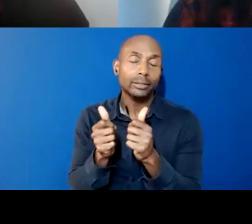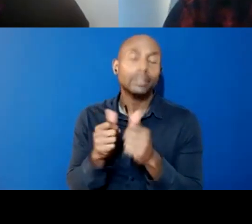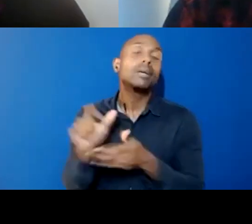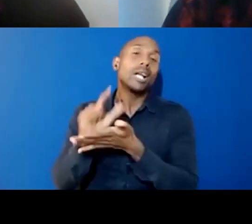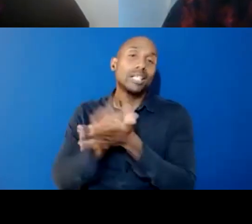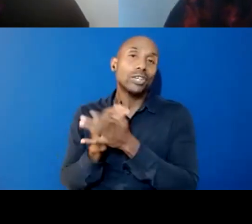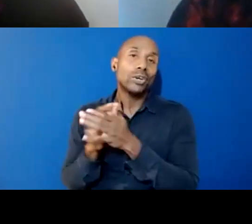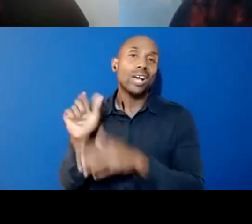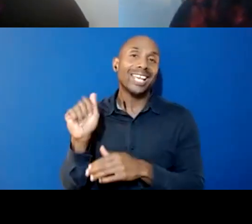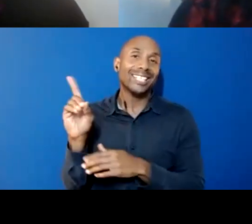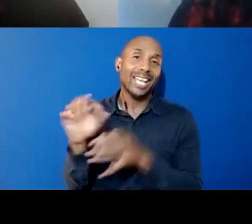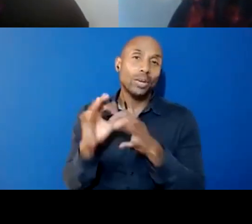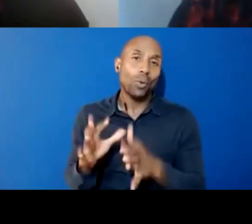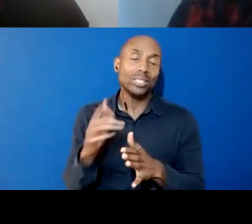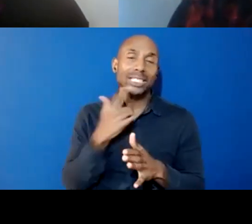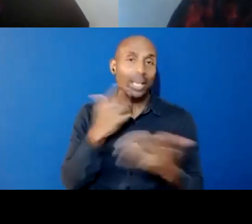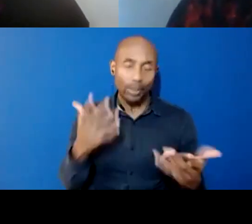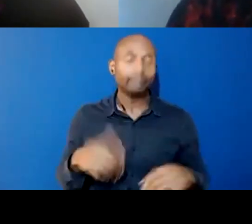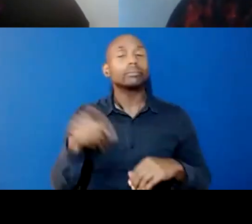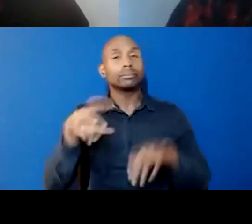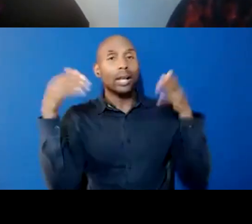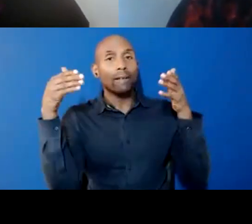What are the motives of a requirement?